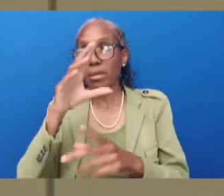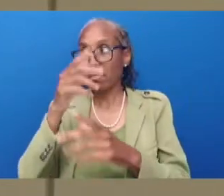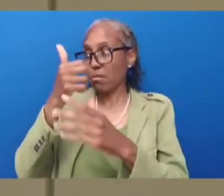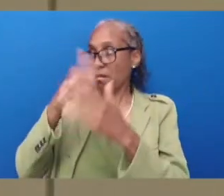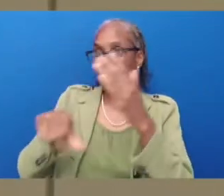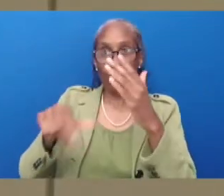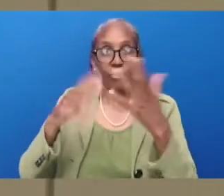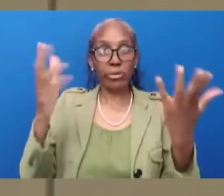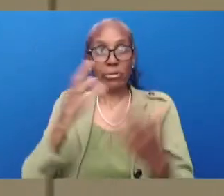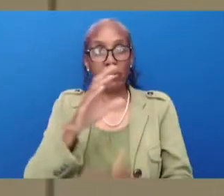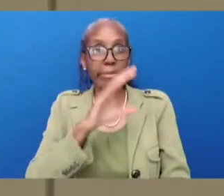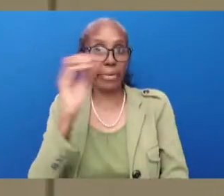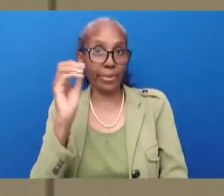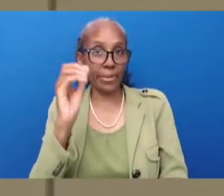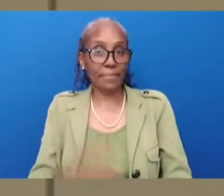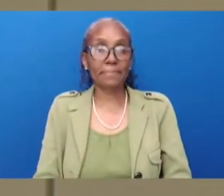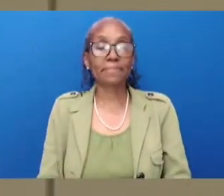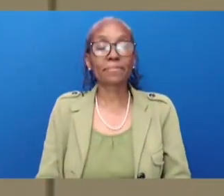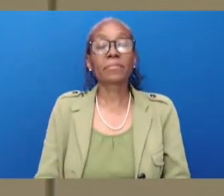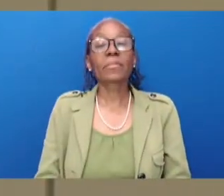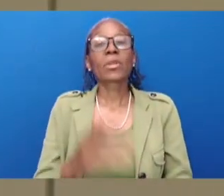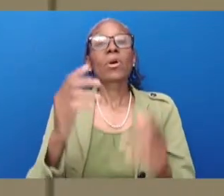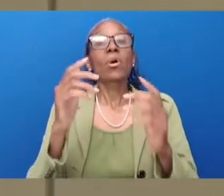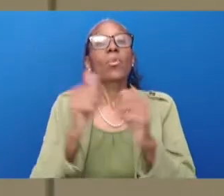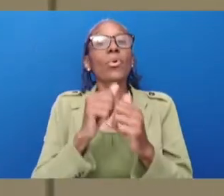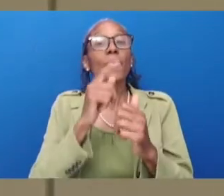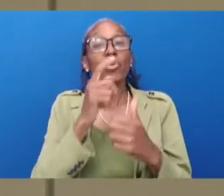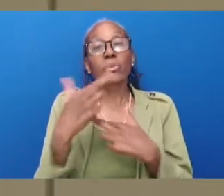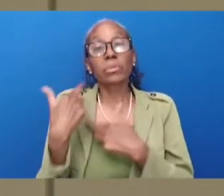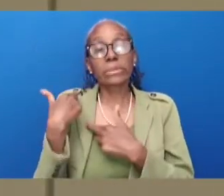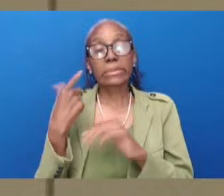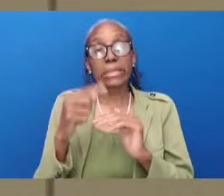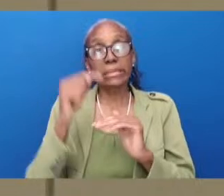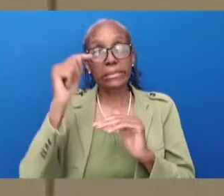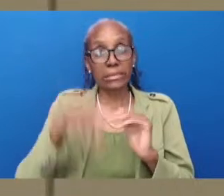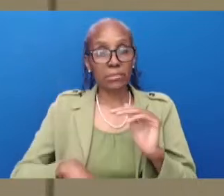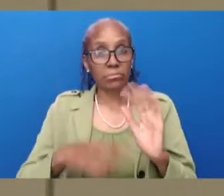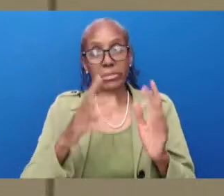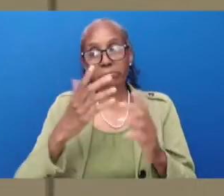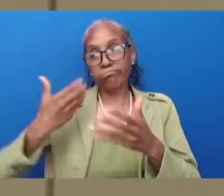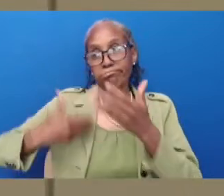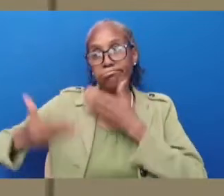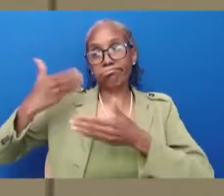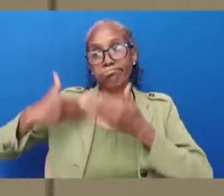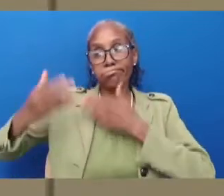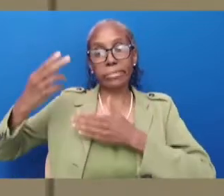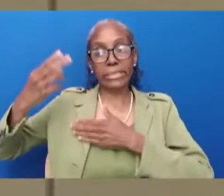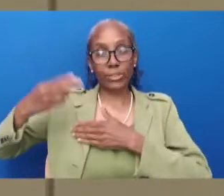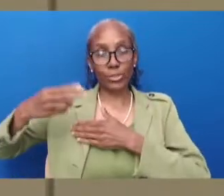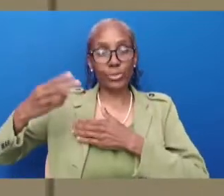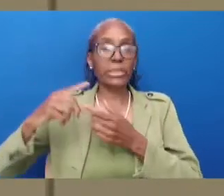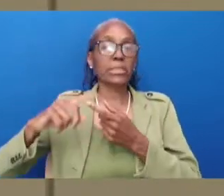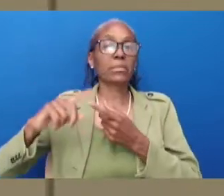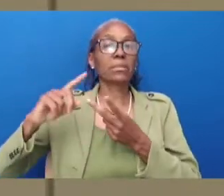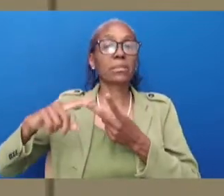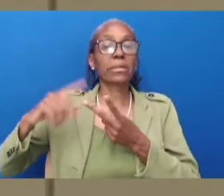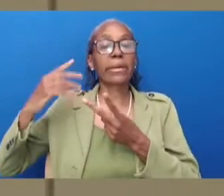KEEPERS AND RECORDERS OF THOSE THINGS THAT HAPPEN WITHIN THE